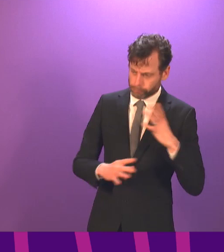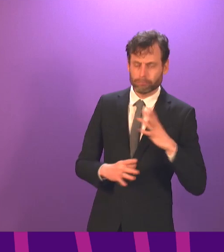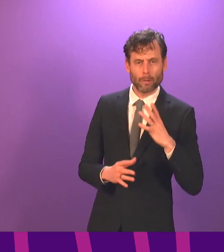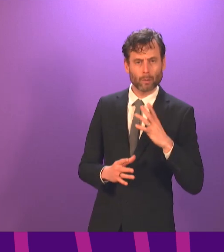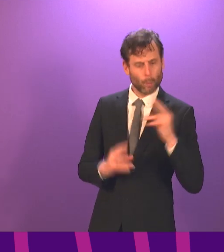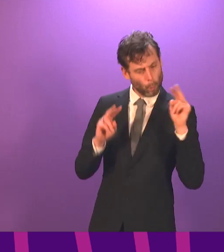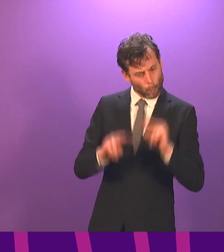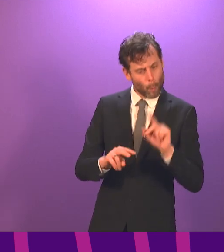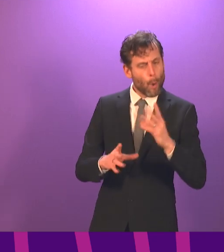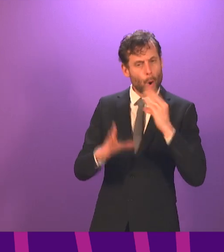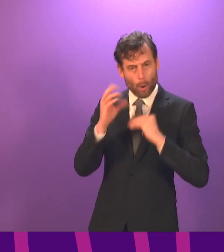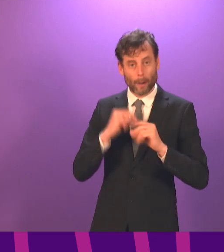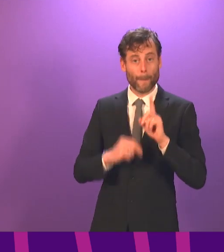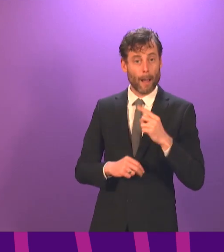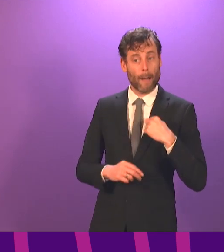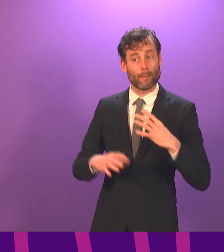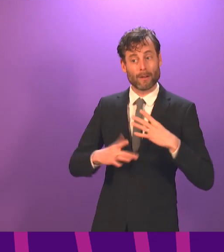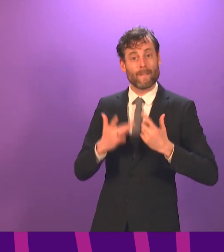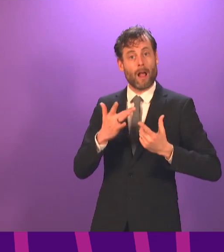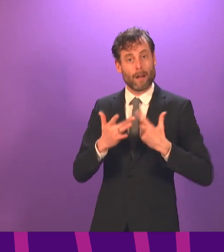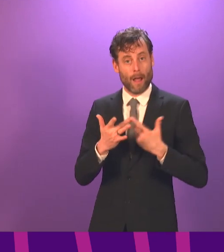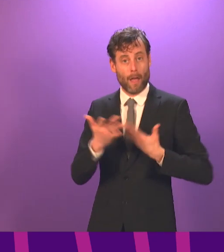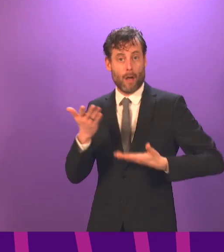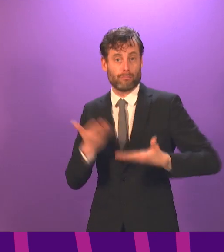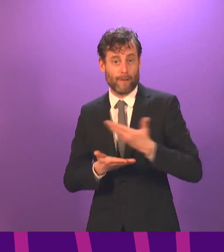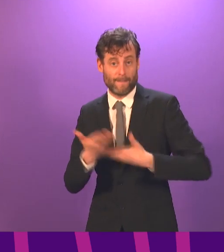briefing with the Electoral Management Board, further to the one that we had a few weeks ago,